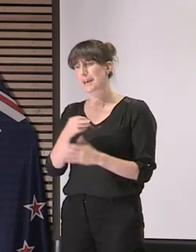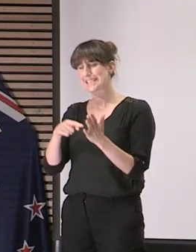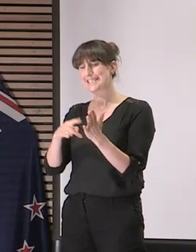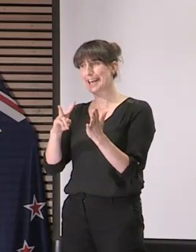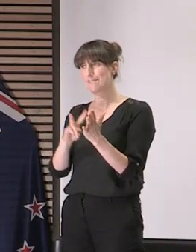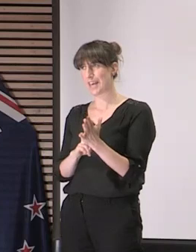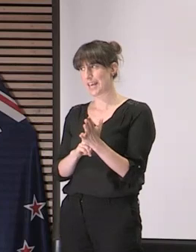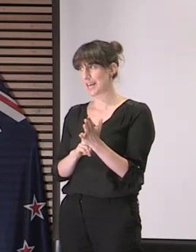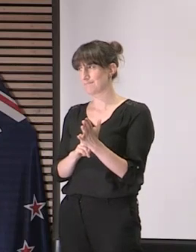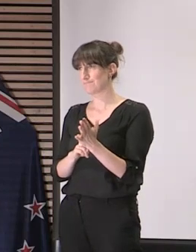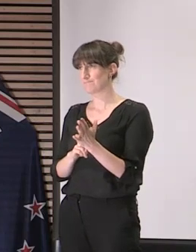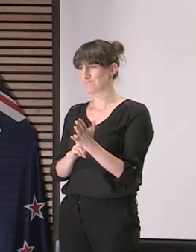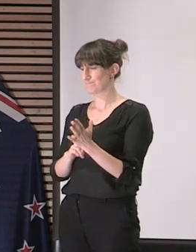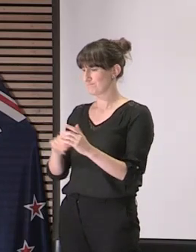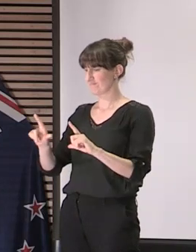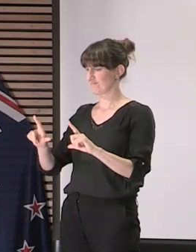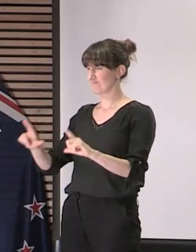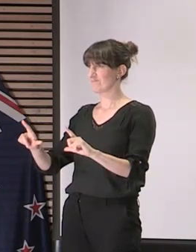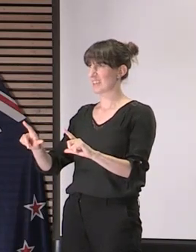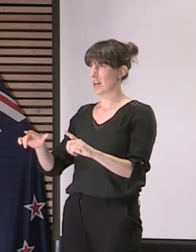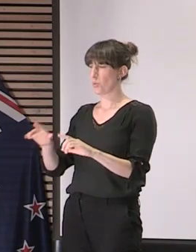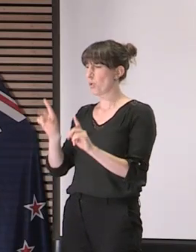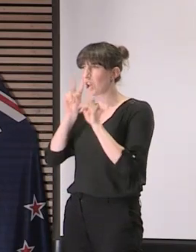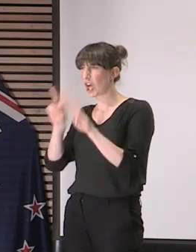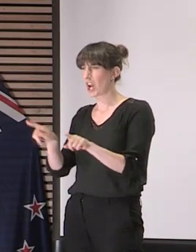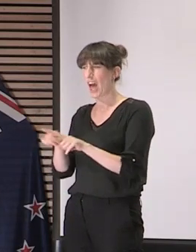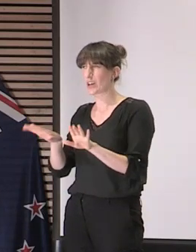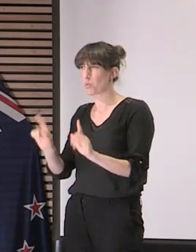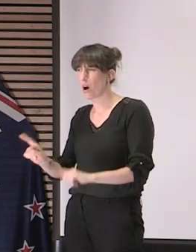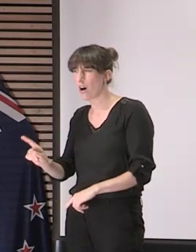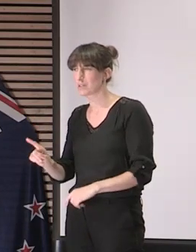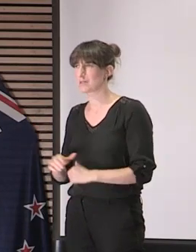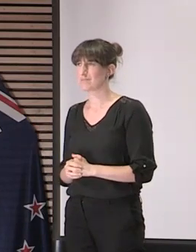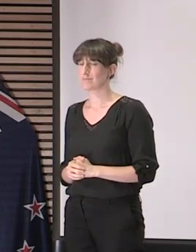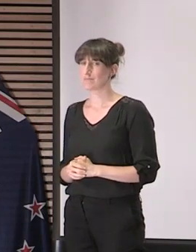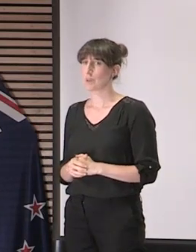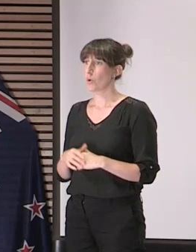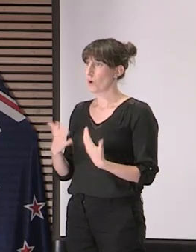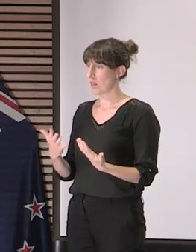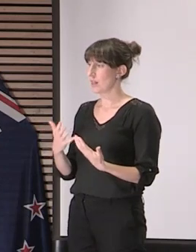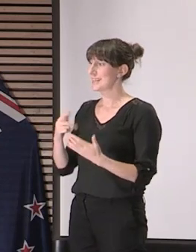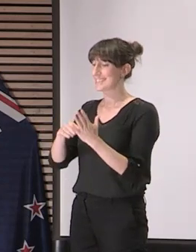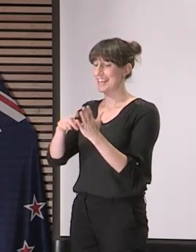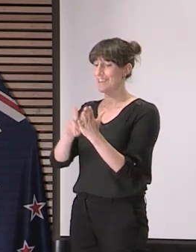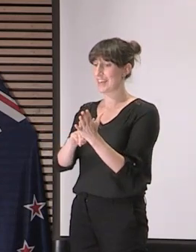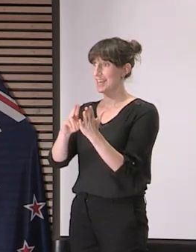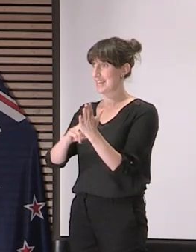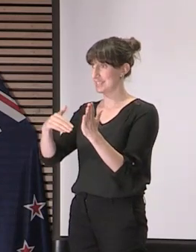talking to, what will the channels look like? A kind of